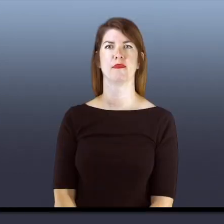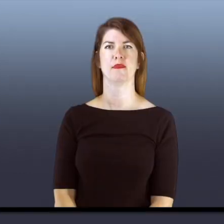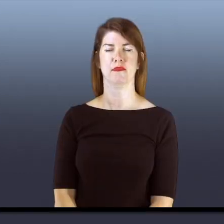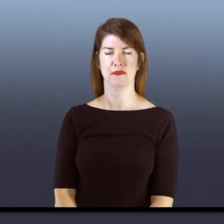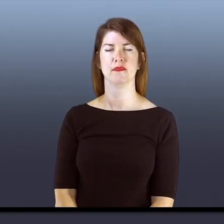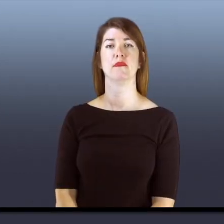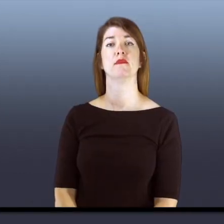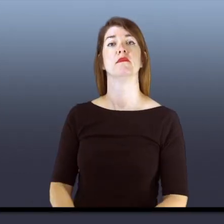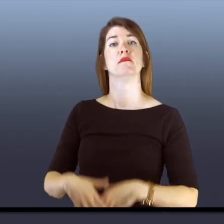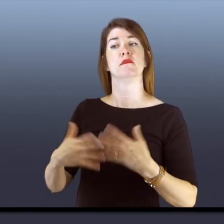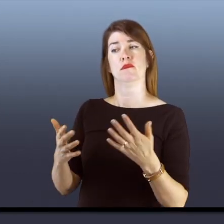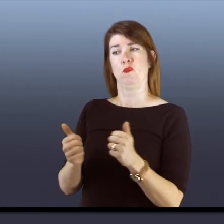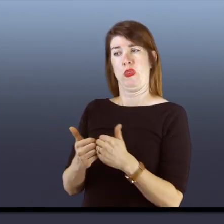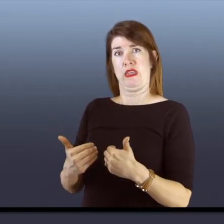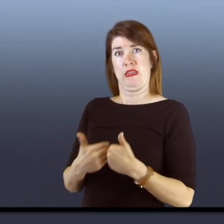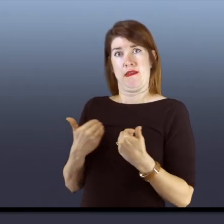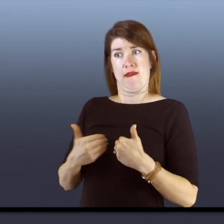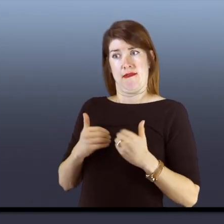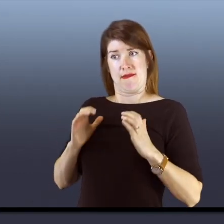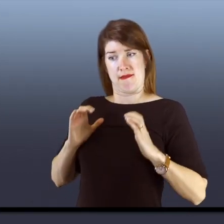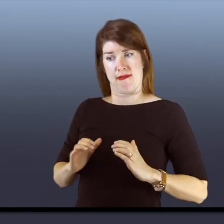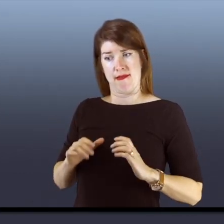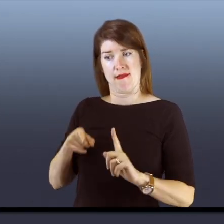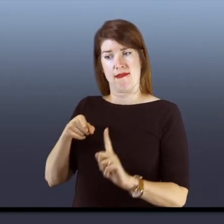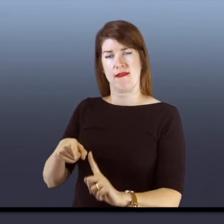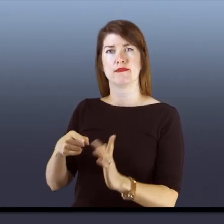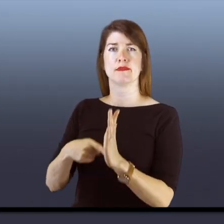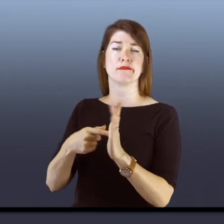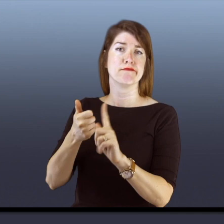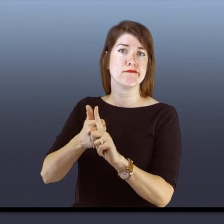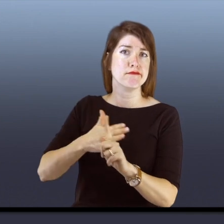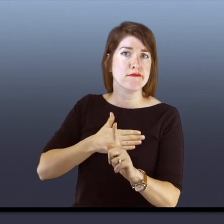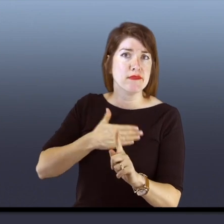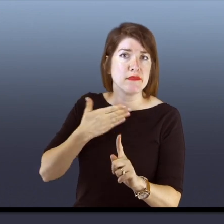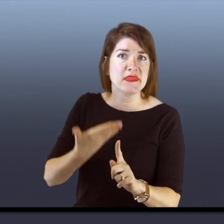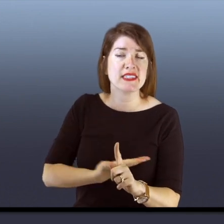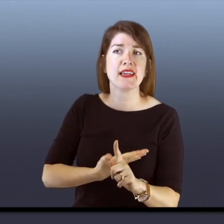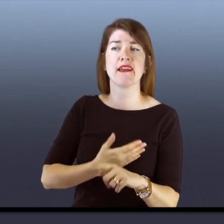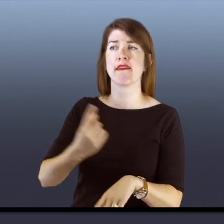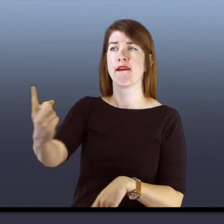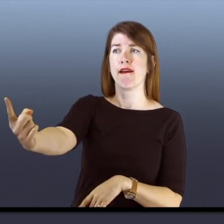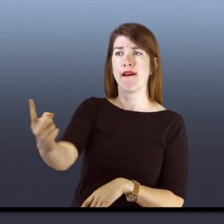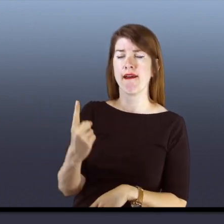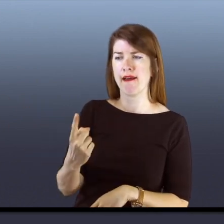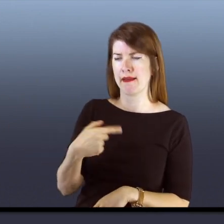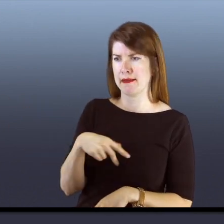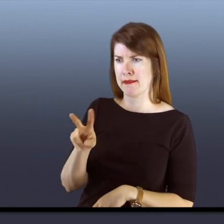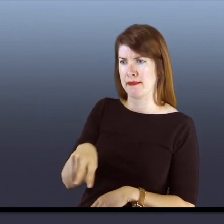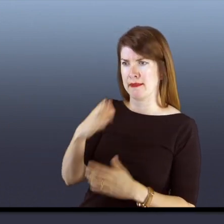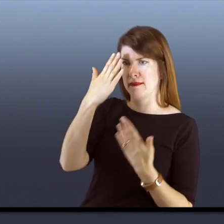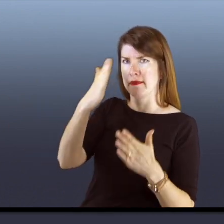So with young clients, sometimes they are upset or they come in and you may not know what's wrong.